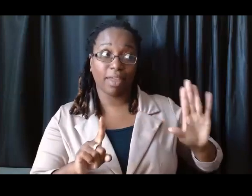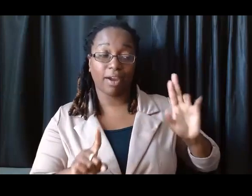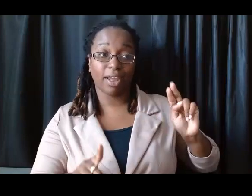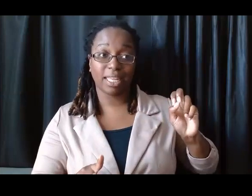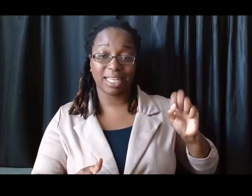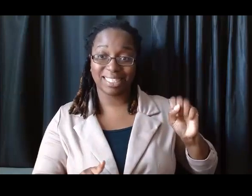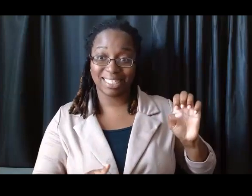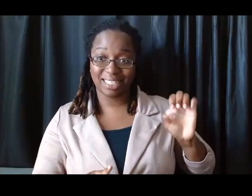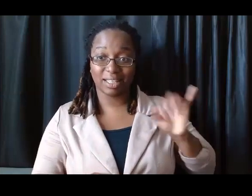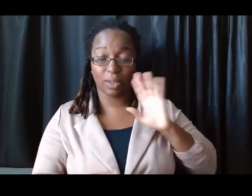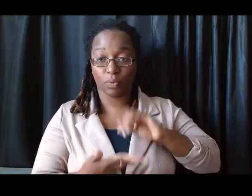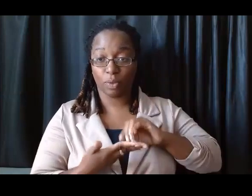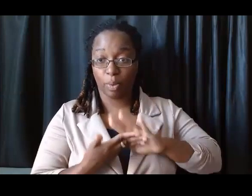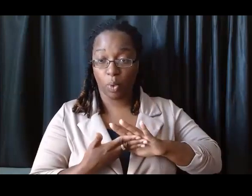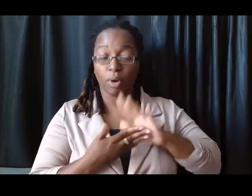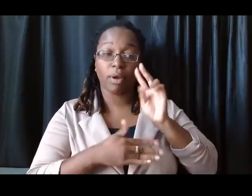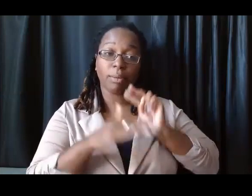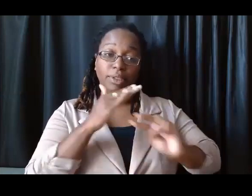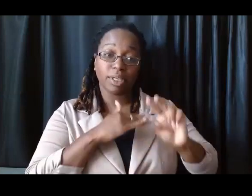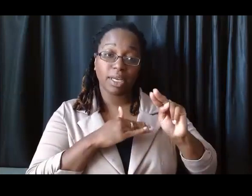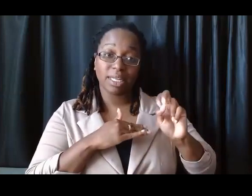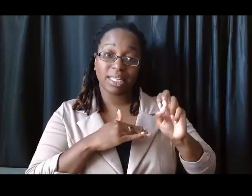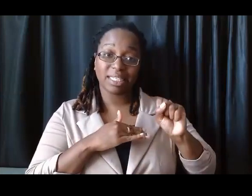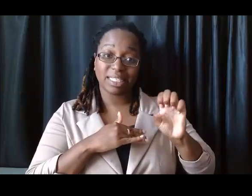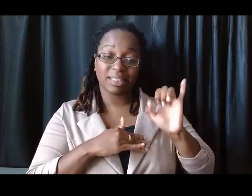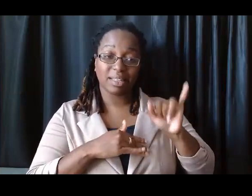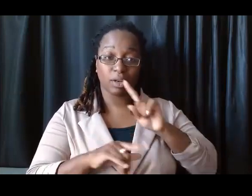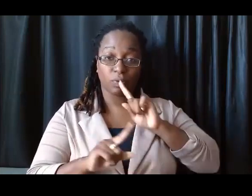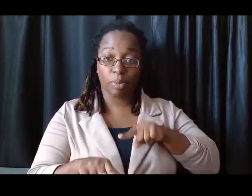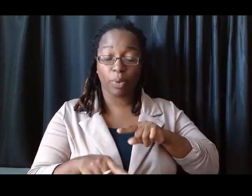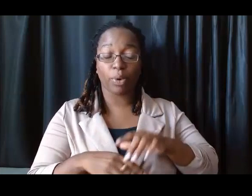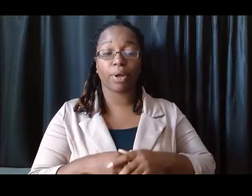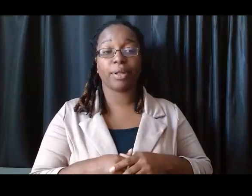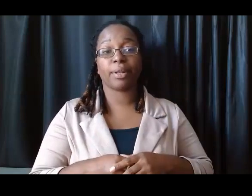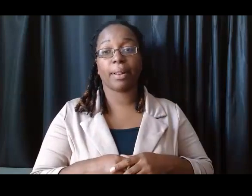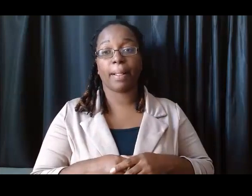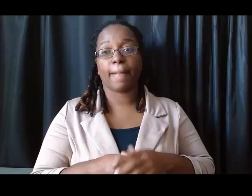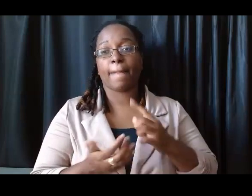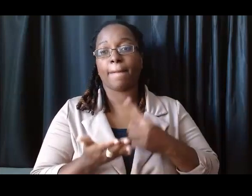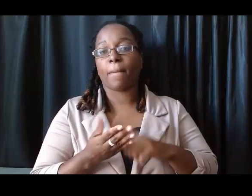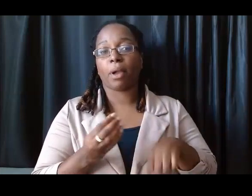their projected NESE that they report. Let's talk about how you